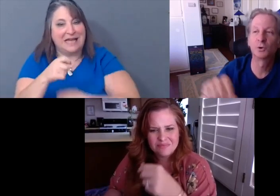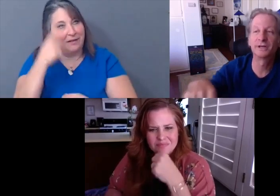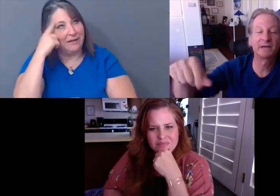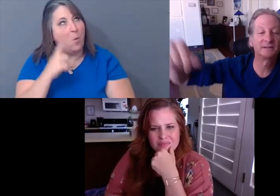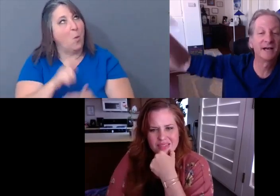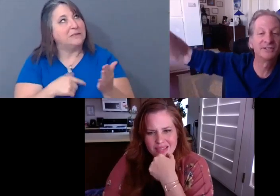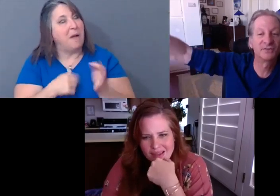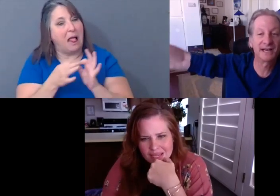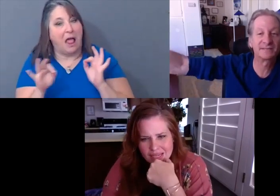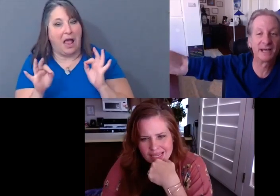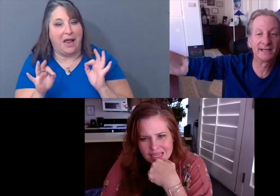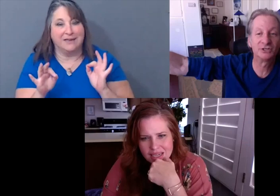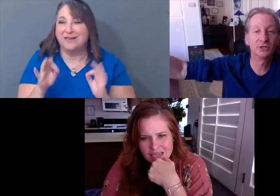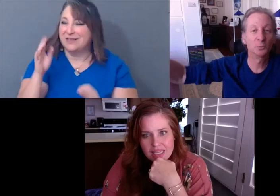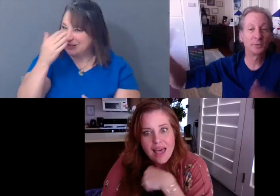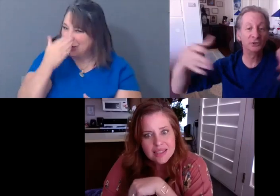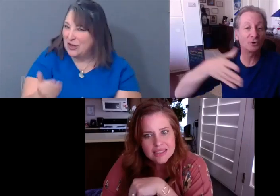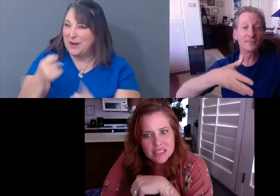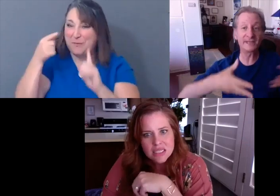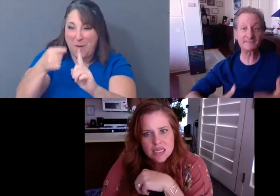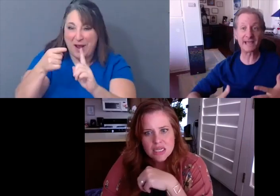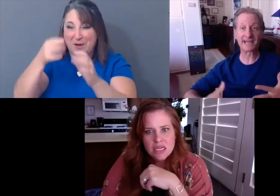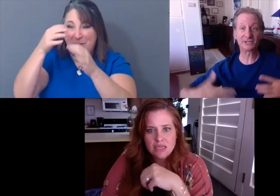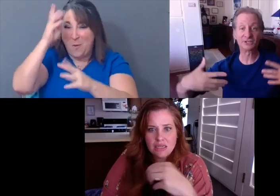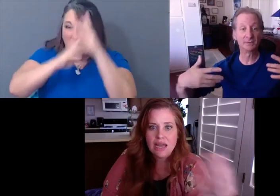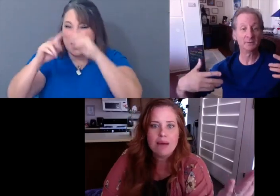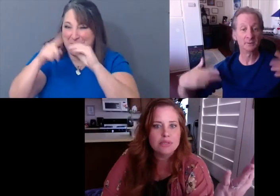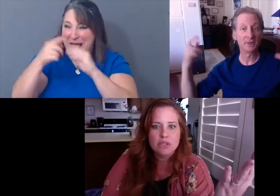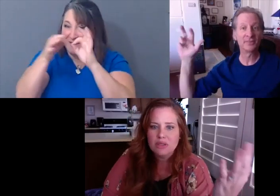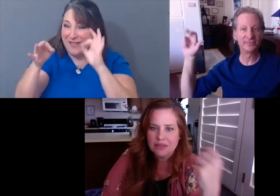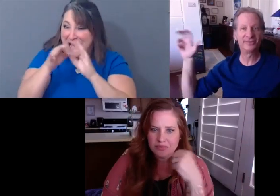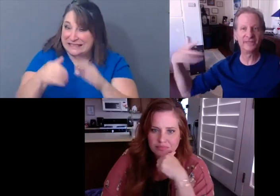worried about the lines on the next page. You're on this page. Absolutely.